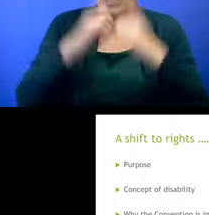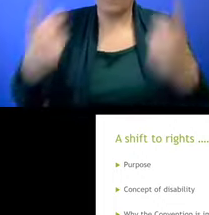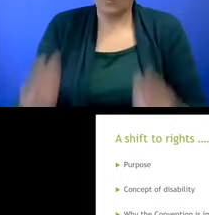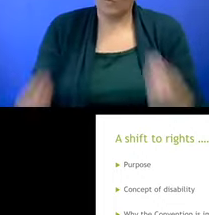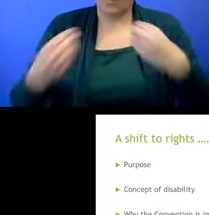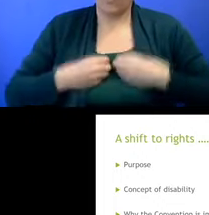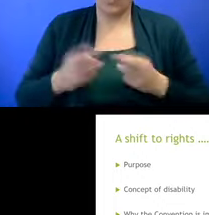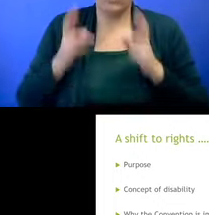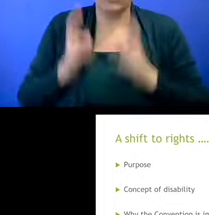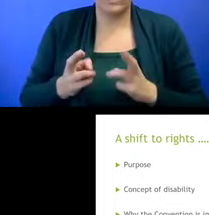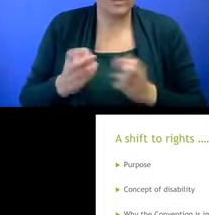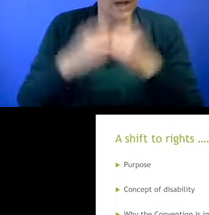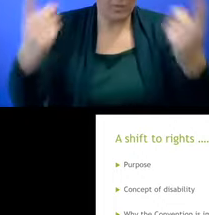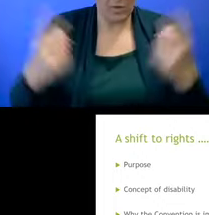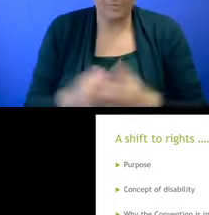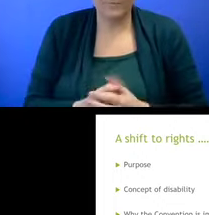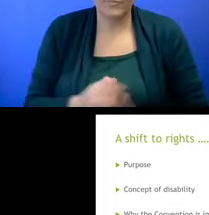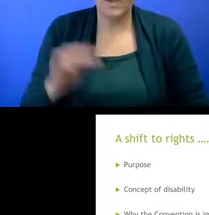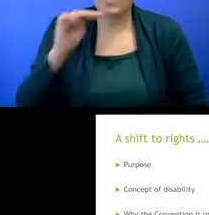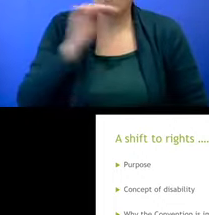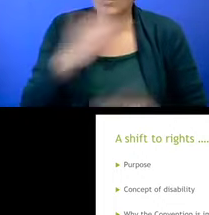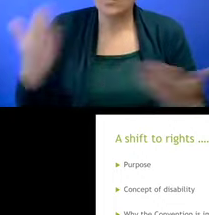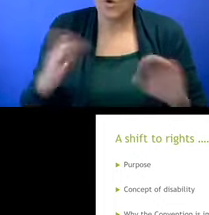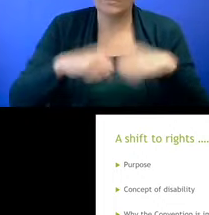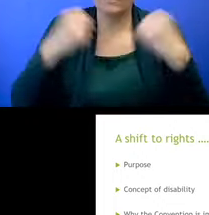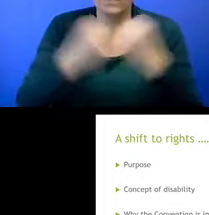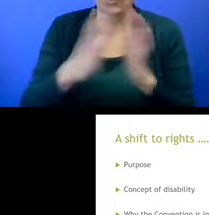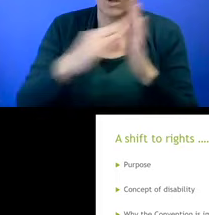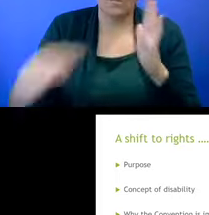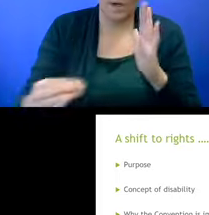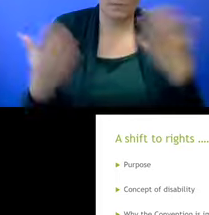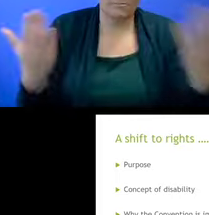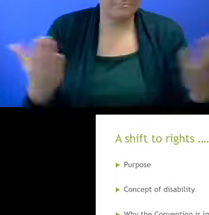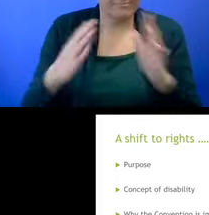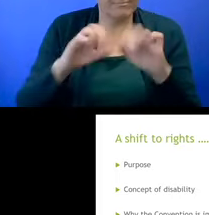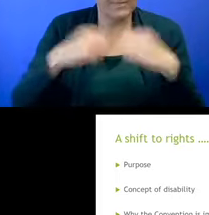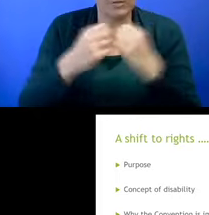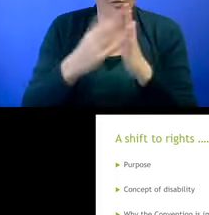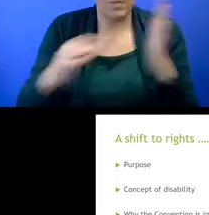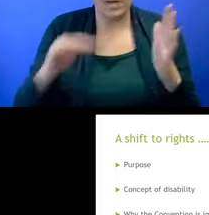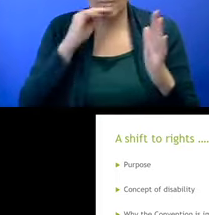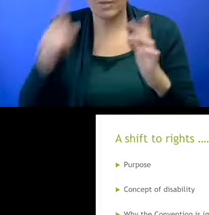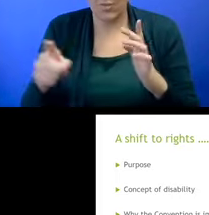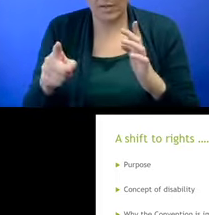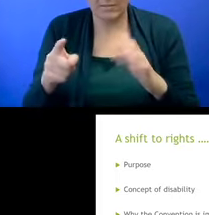What's prominent here is the social model of disability - the idea that disability is not a medical construct;